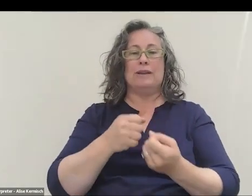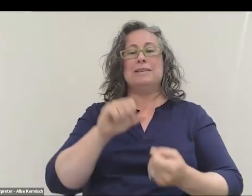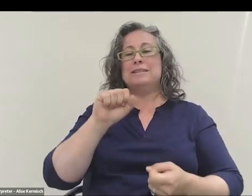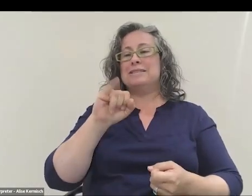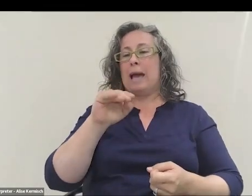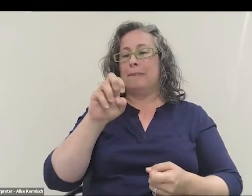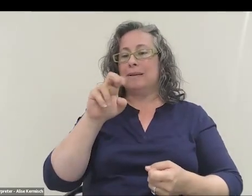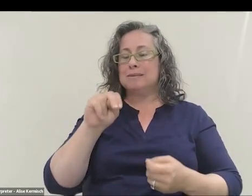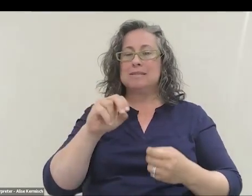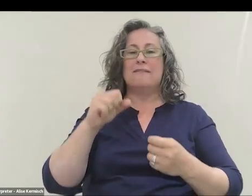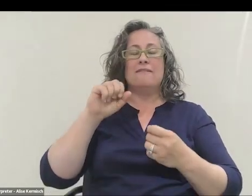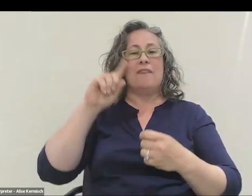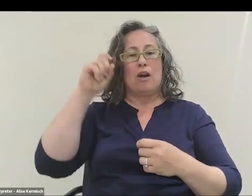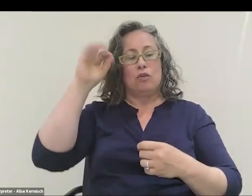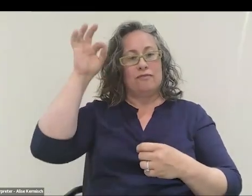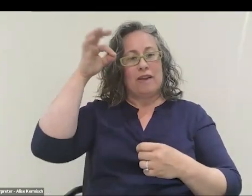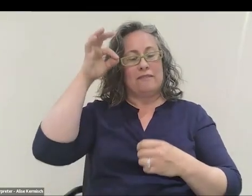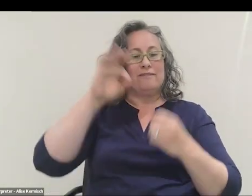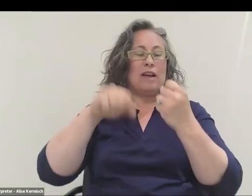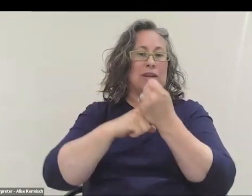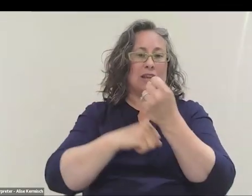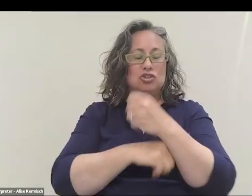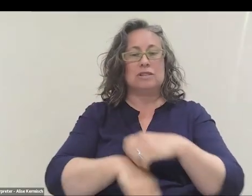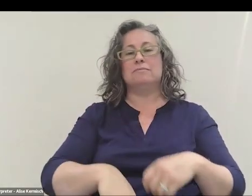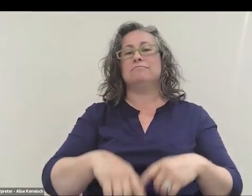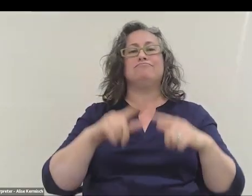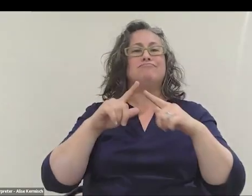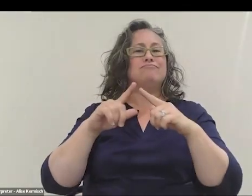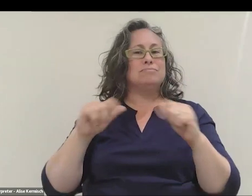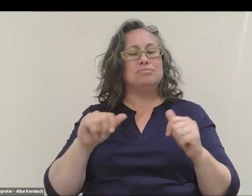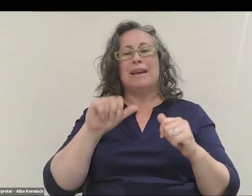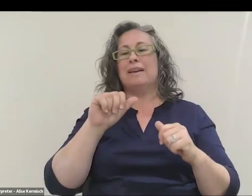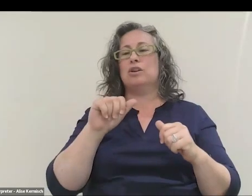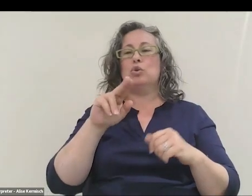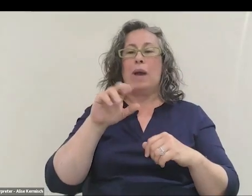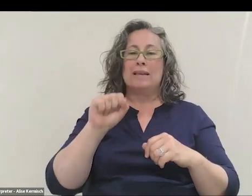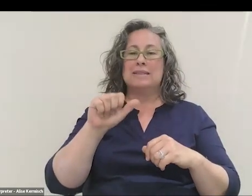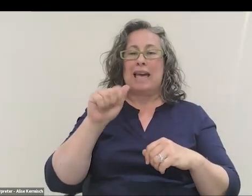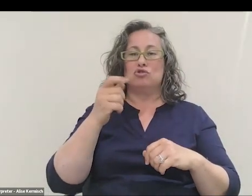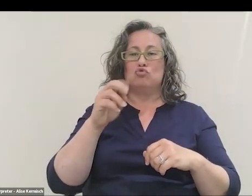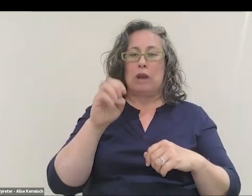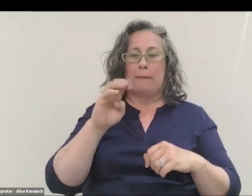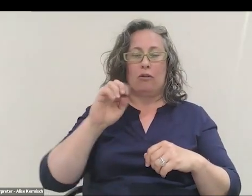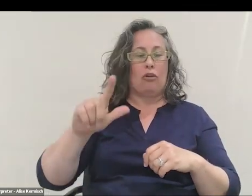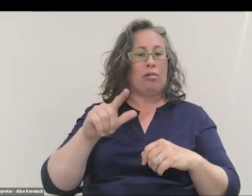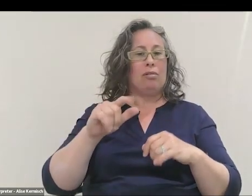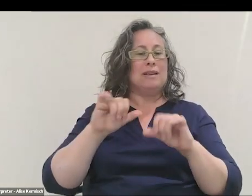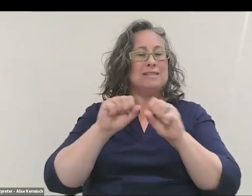the International Astronomical Union and the American Astronomical Society. For the annular eclipse, like I said,